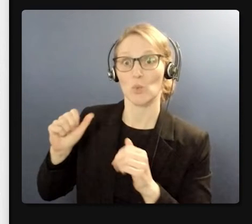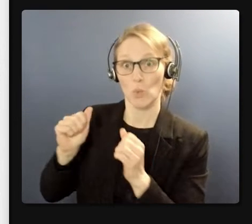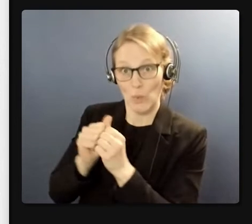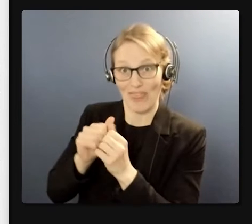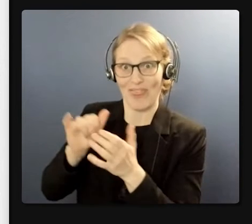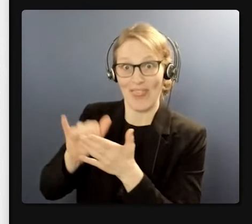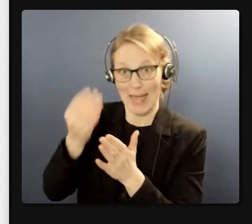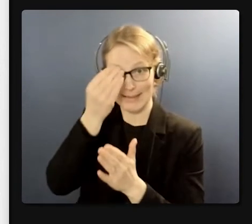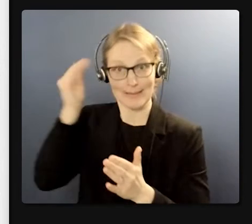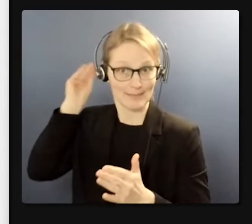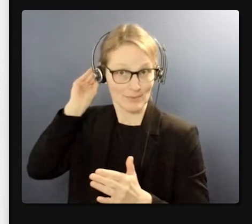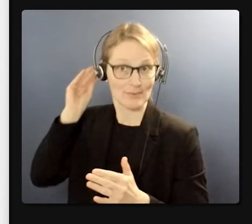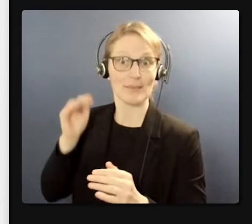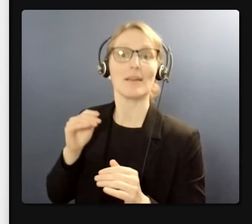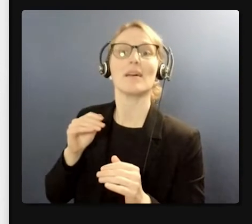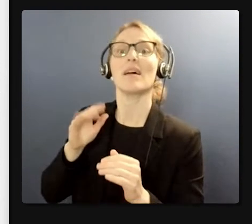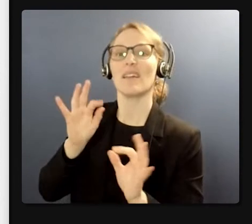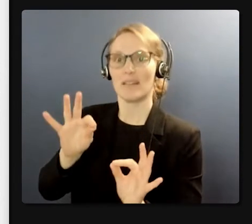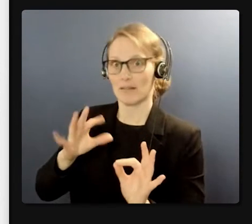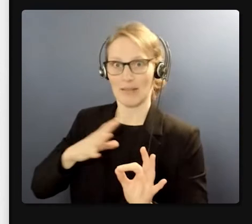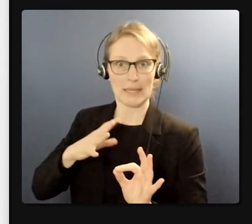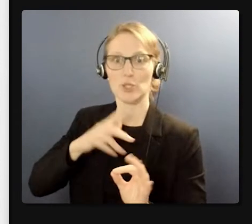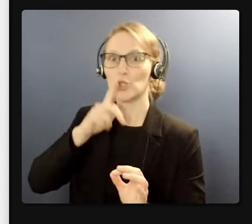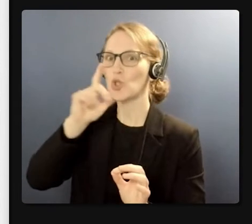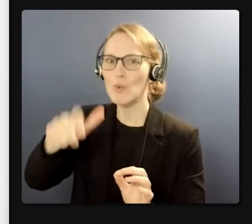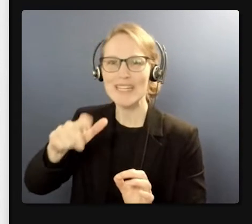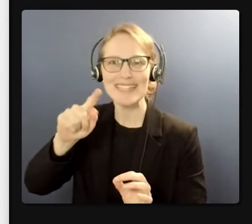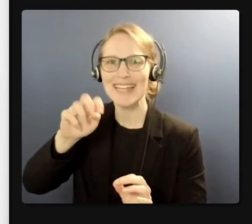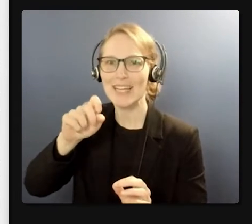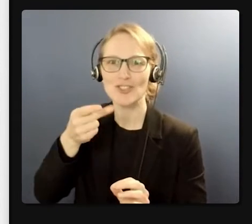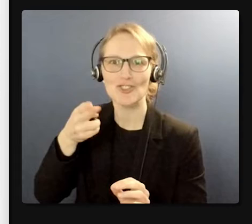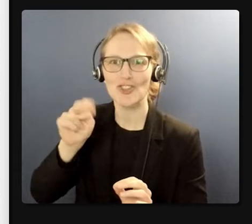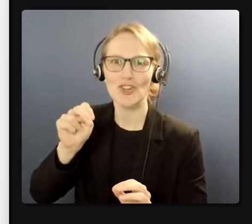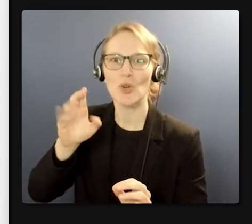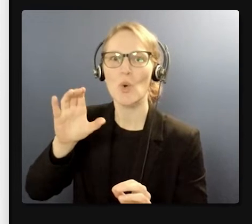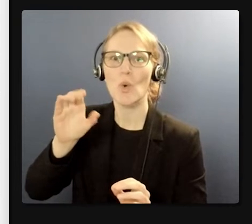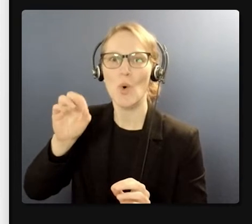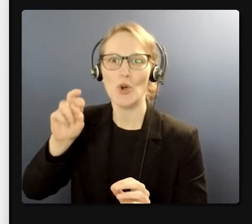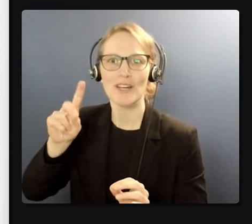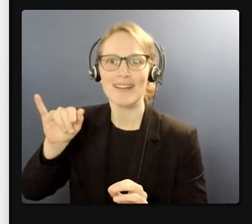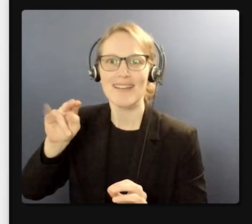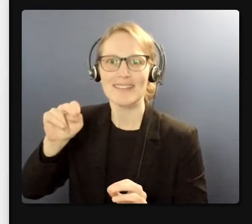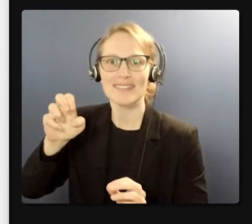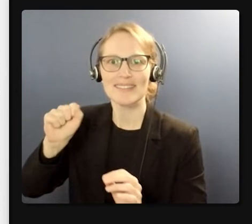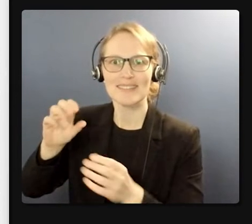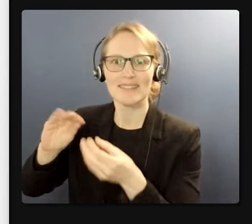In that case, you don't need the texture coordinates, because you wouldn't want to create something that you need to mask.